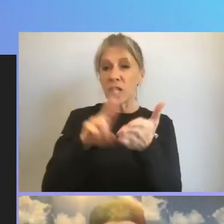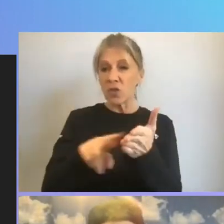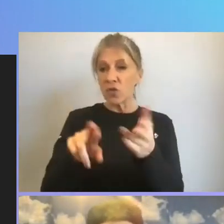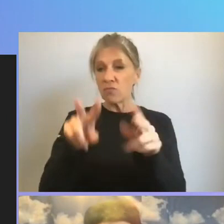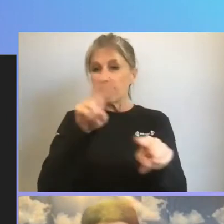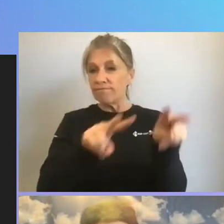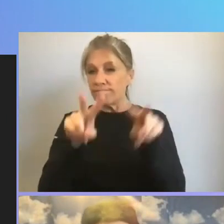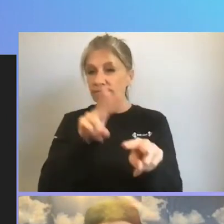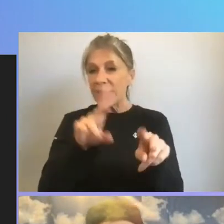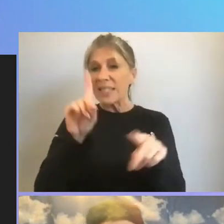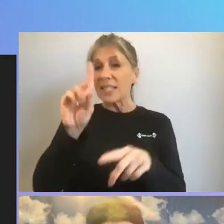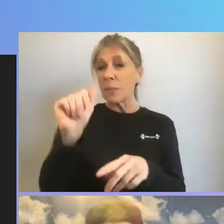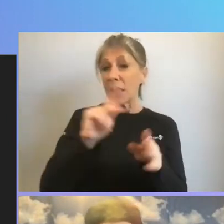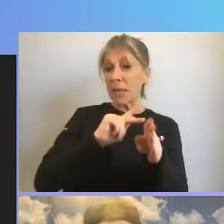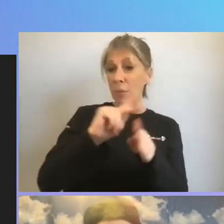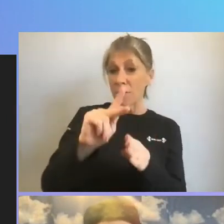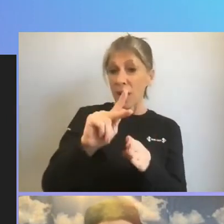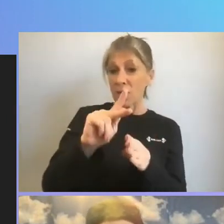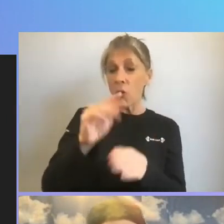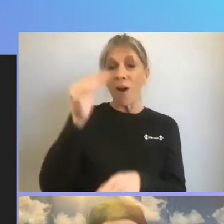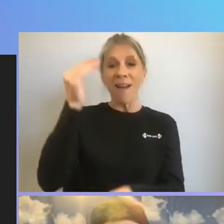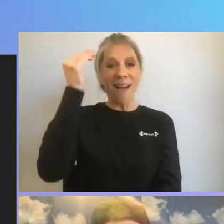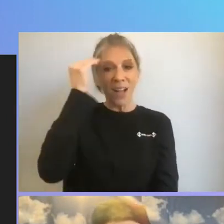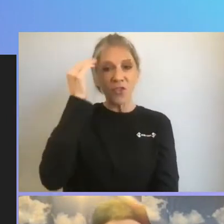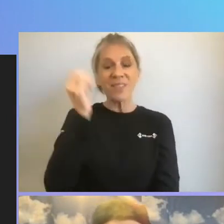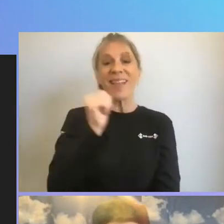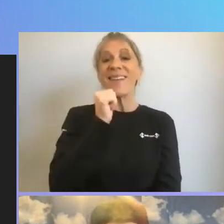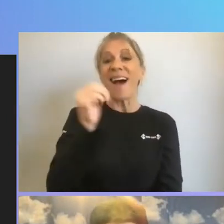professionals, conscious and